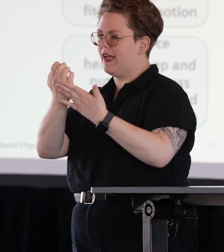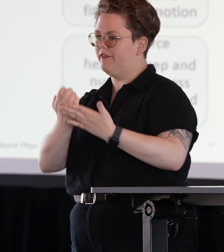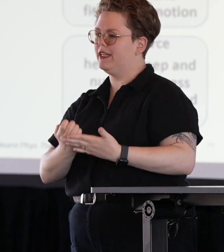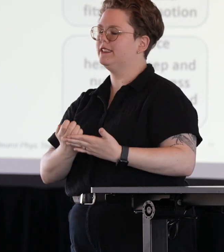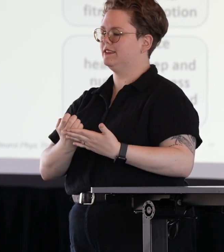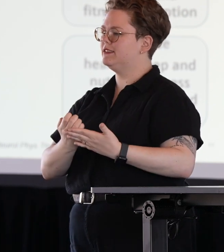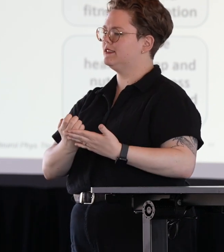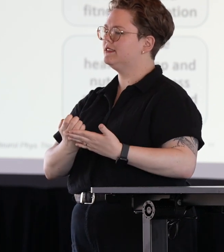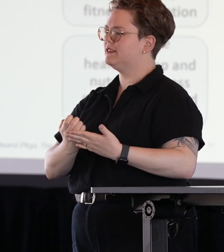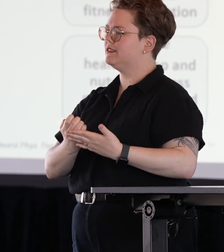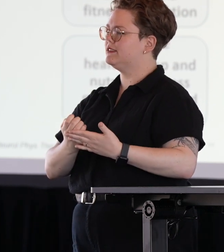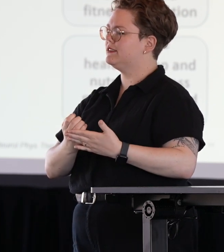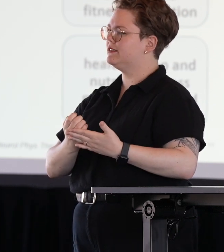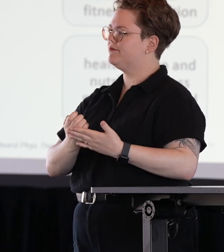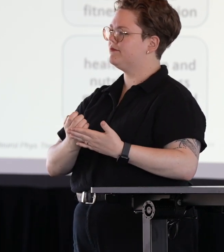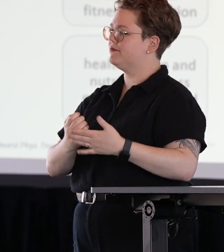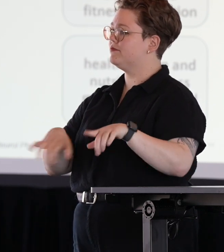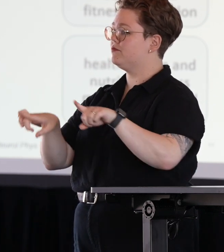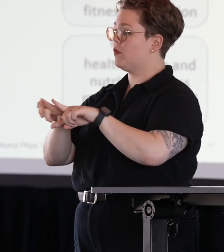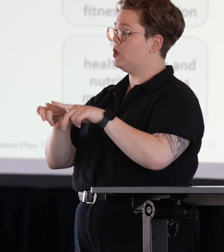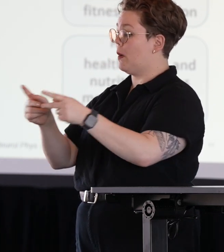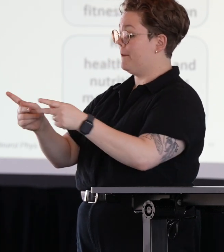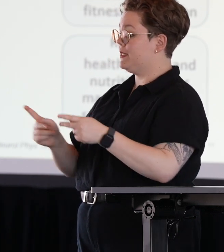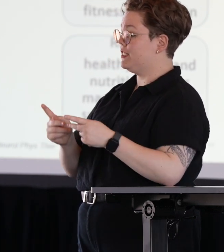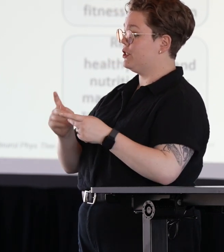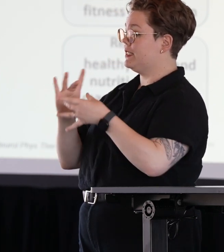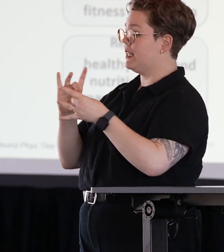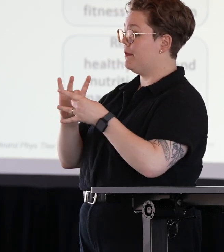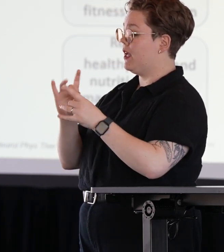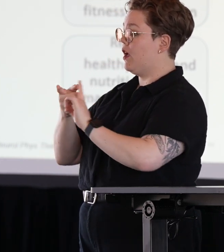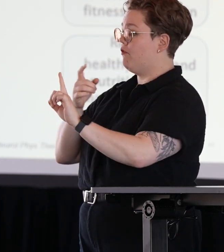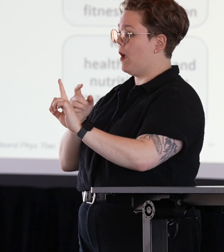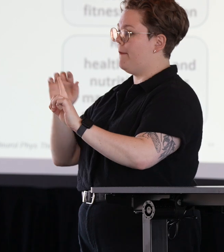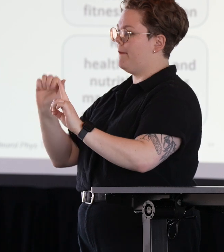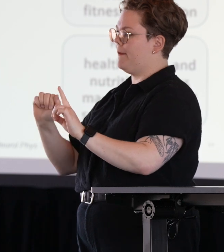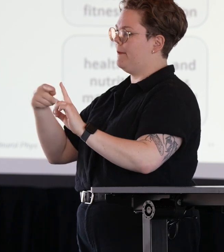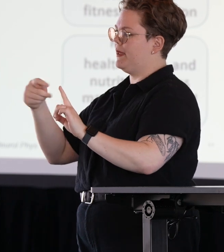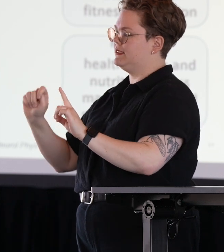as within position position statements from the American Academy physical therapy practice, we need to get in